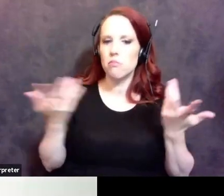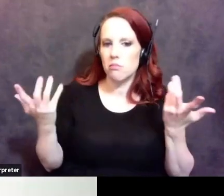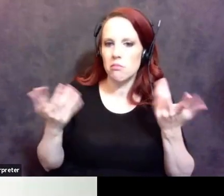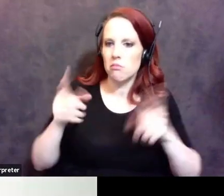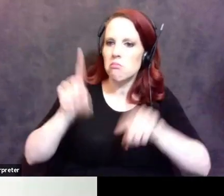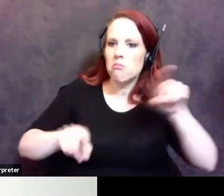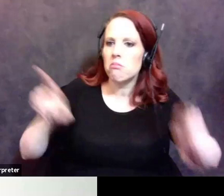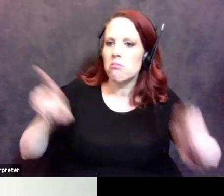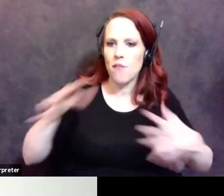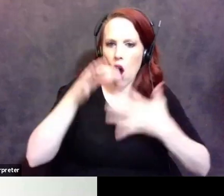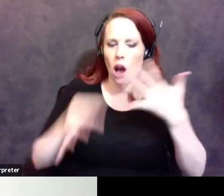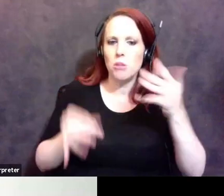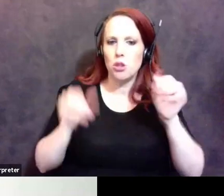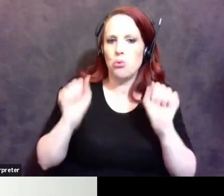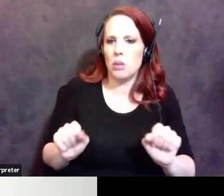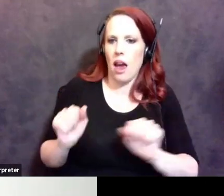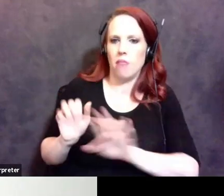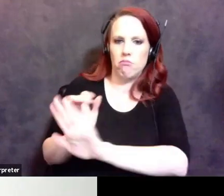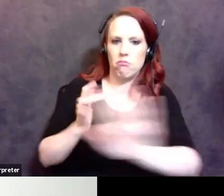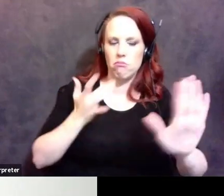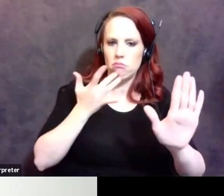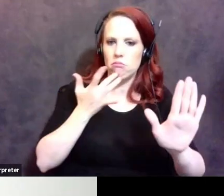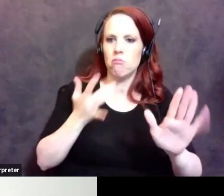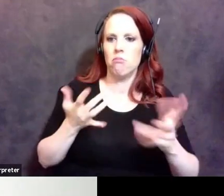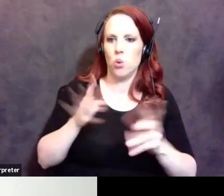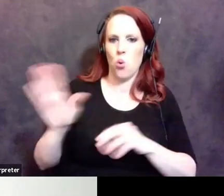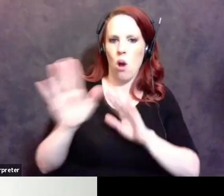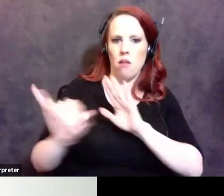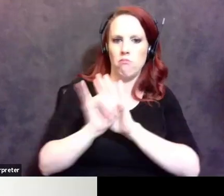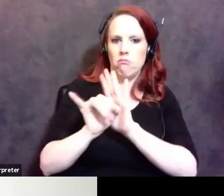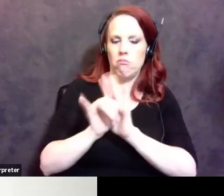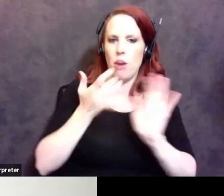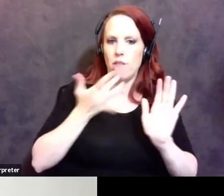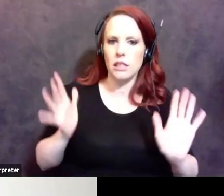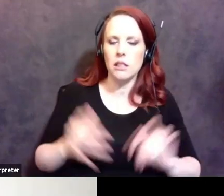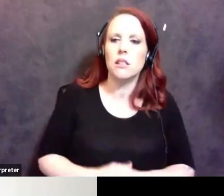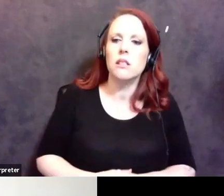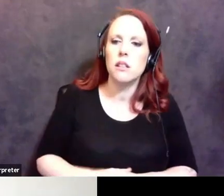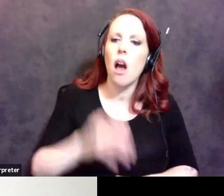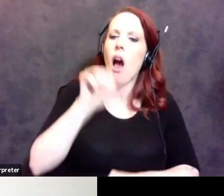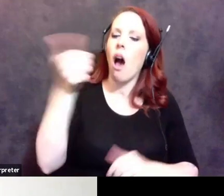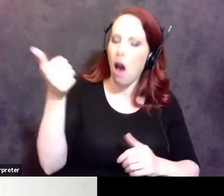ways and people like to be identified differently. The other thing that I have realized, I have